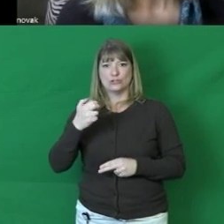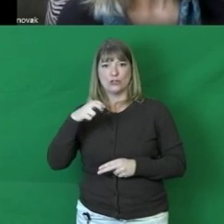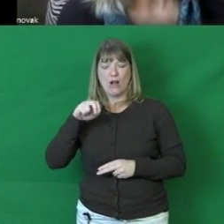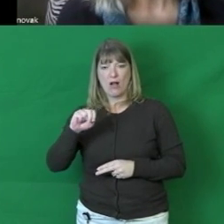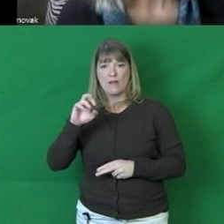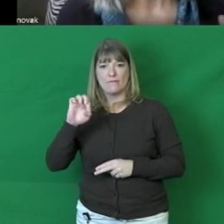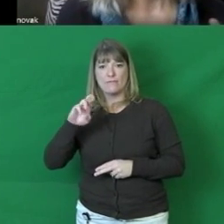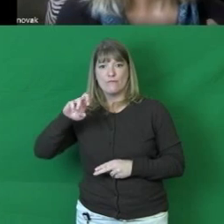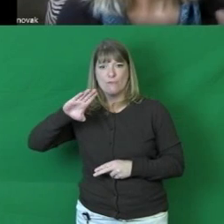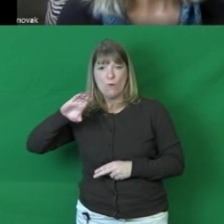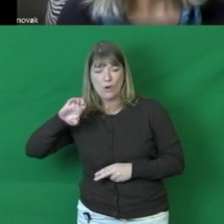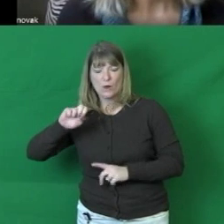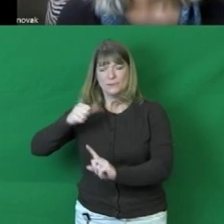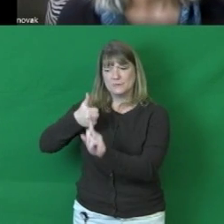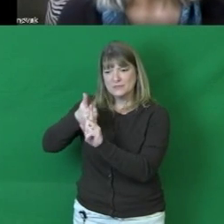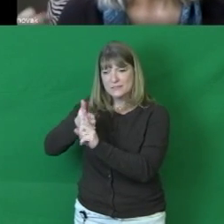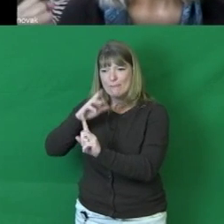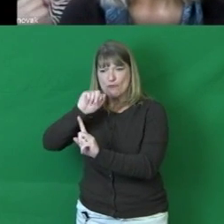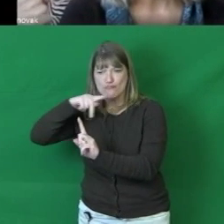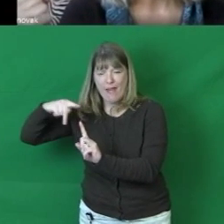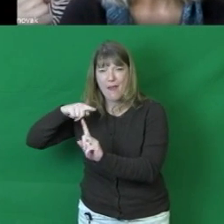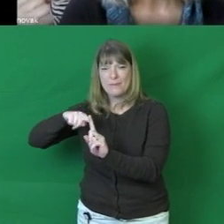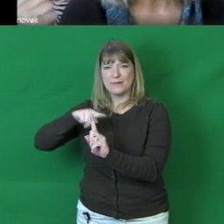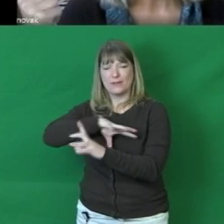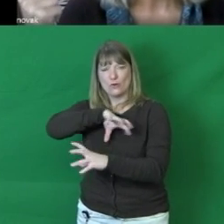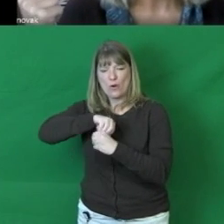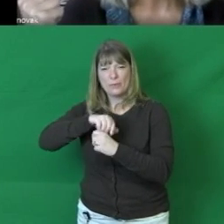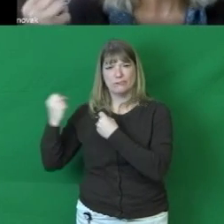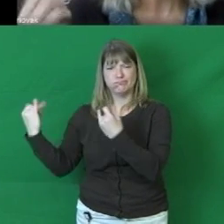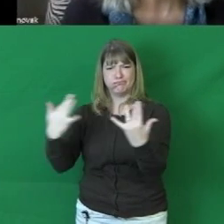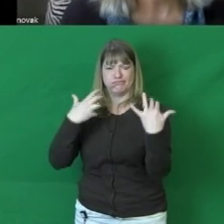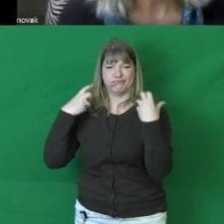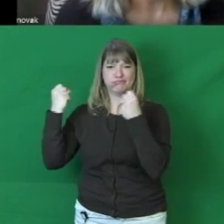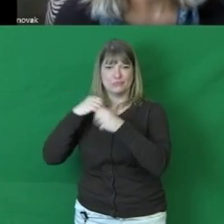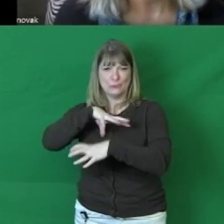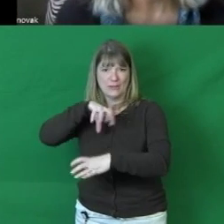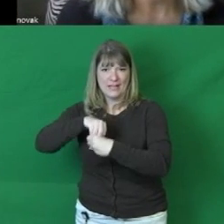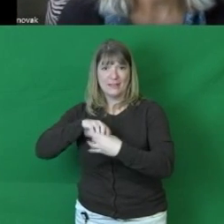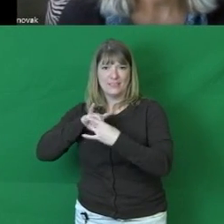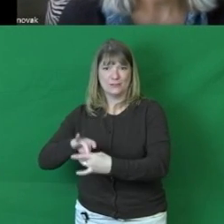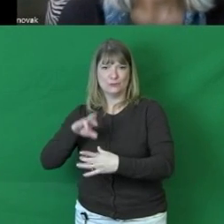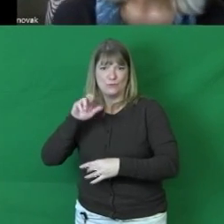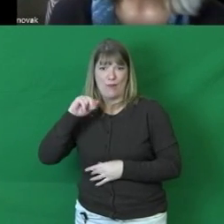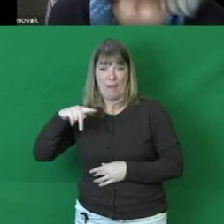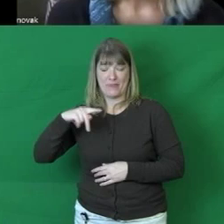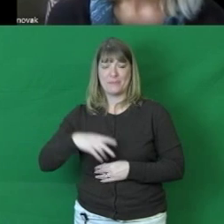who actually creates raps and incorporates ASL sign into his raps.